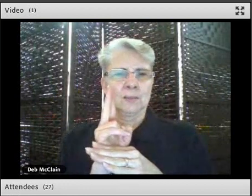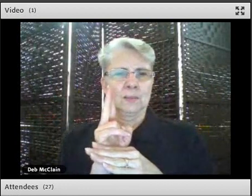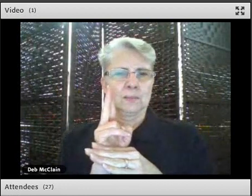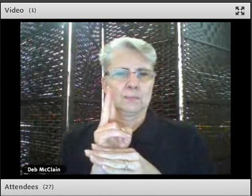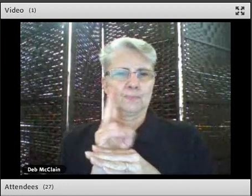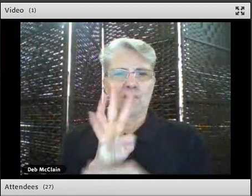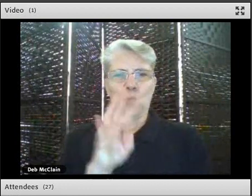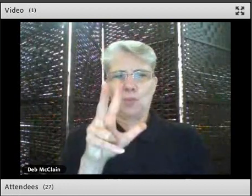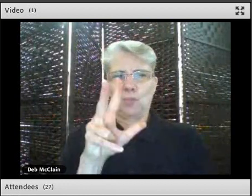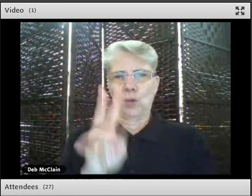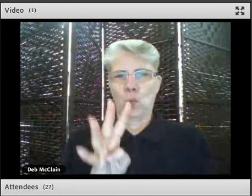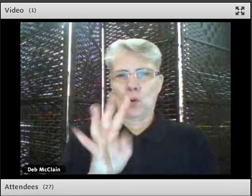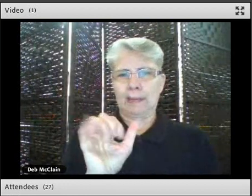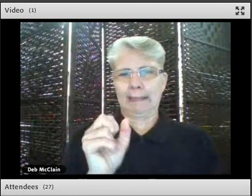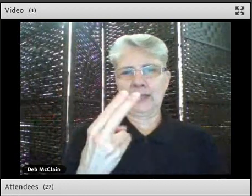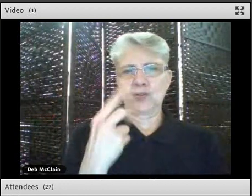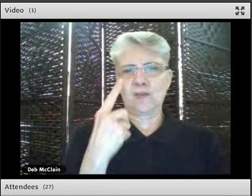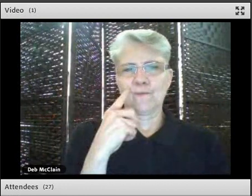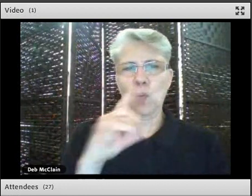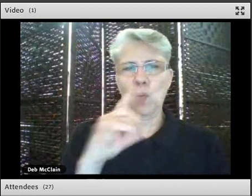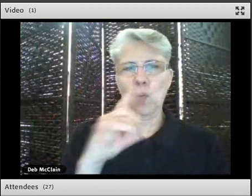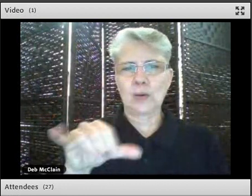spoken word, audio, and audio disc.